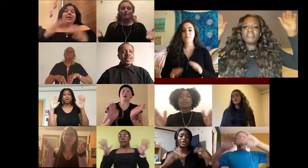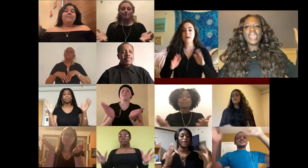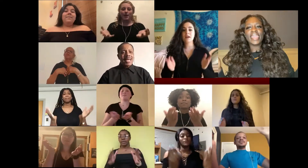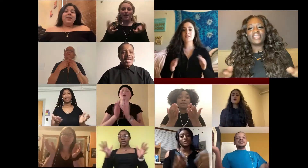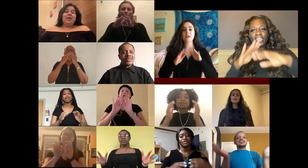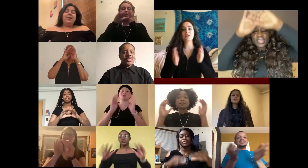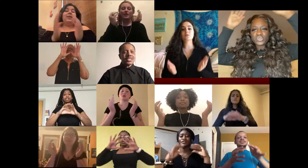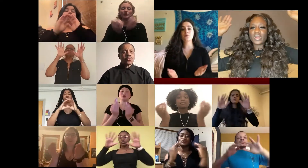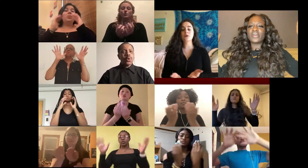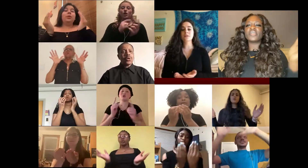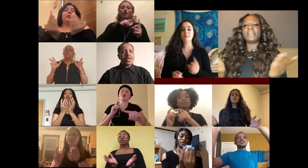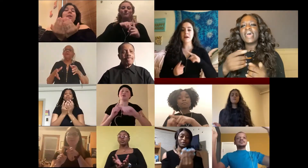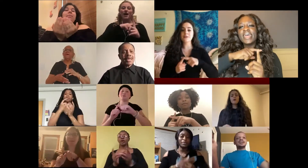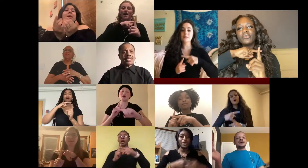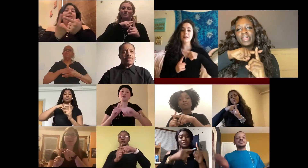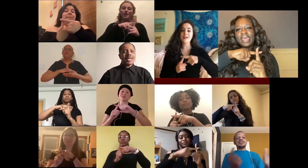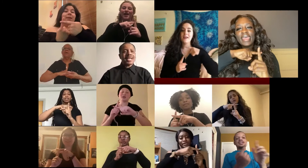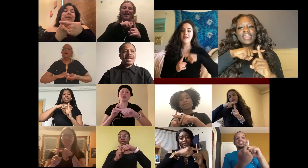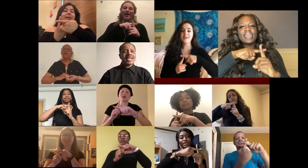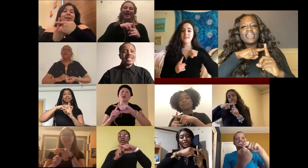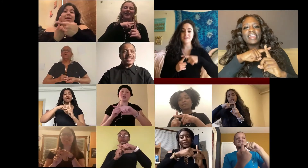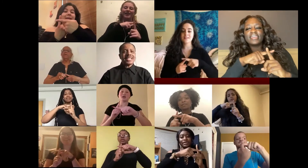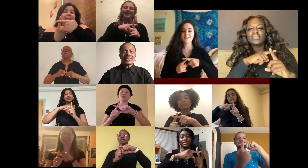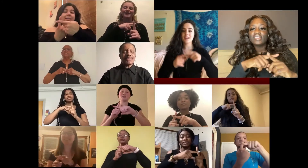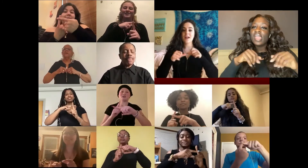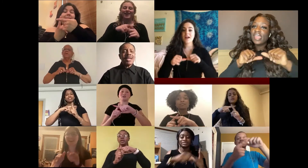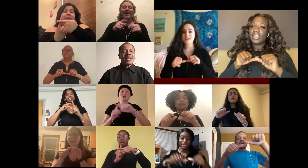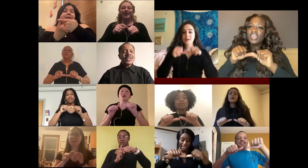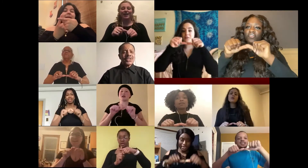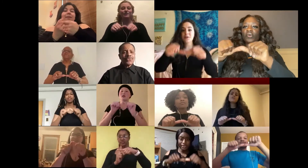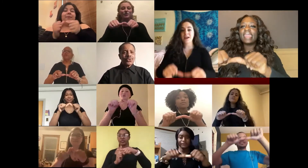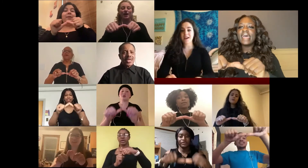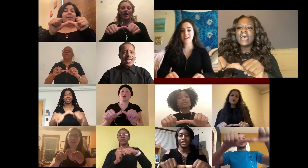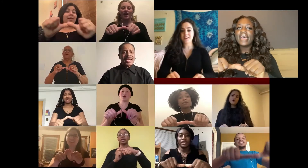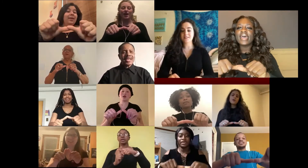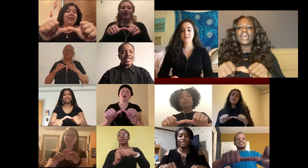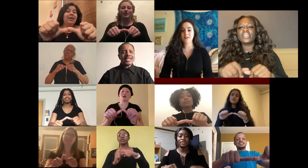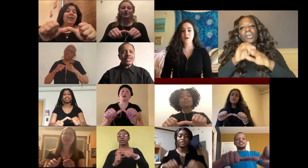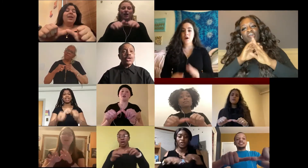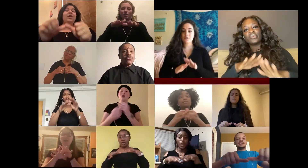Make this world a better place If you can